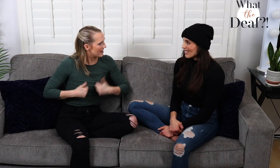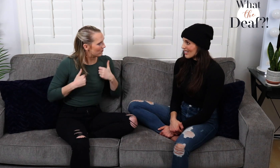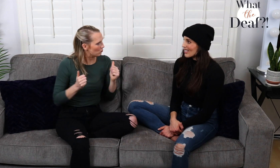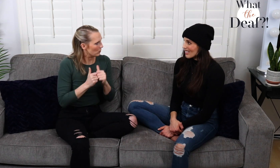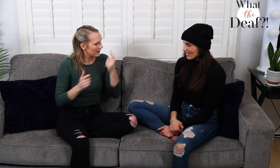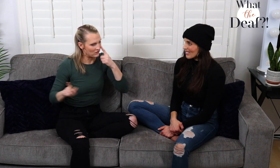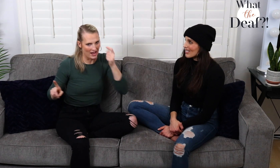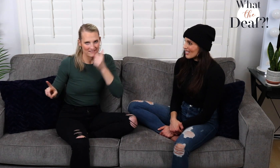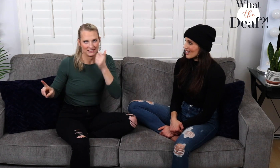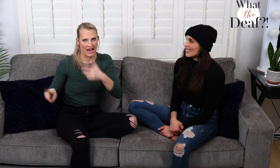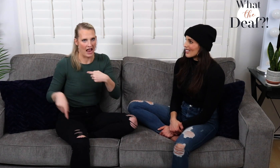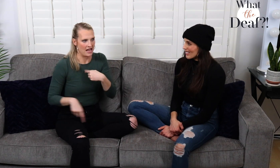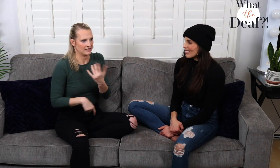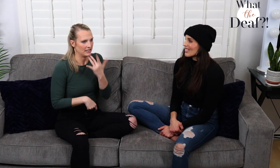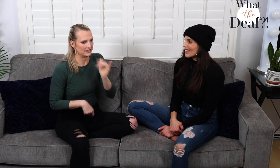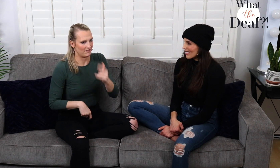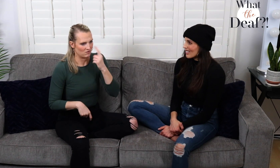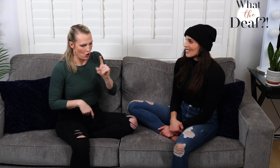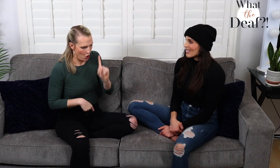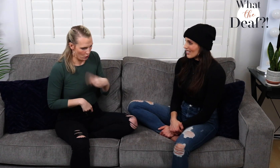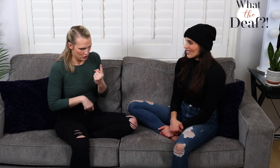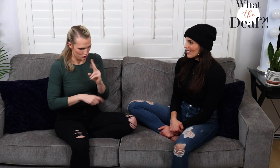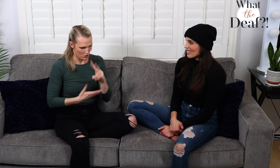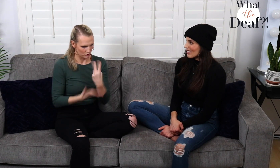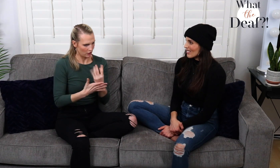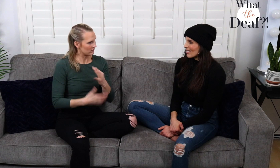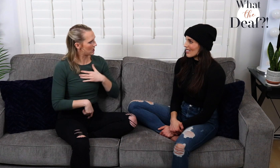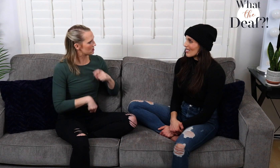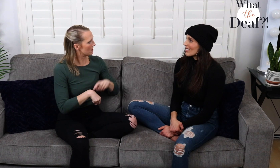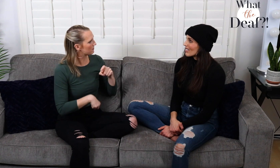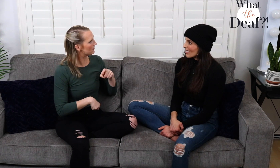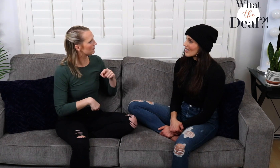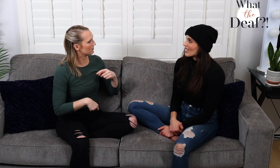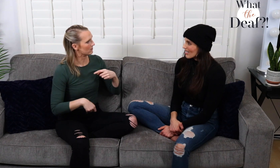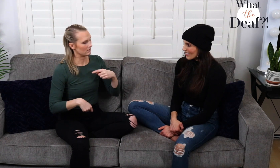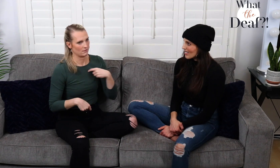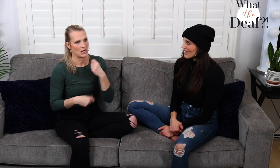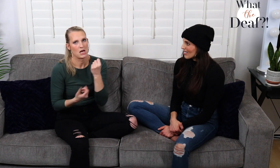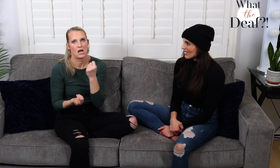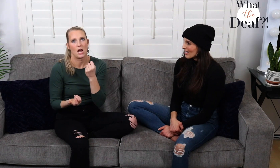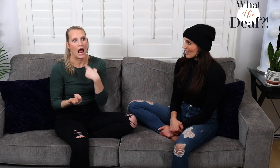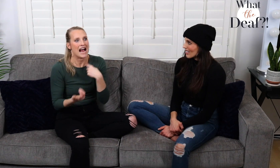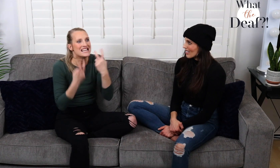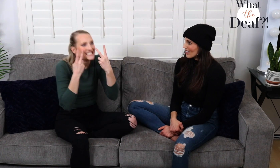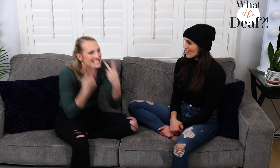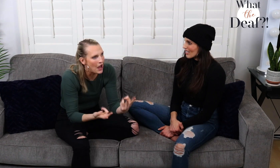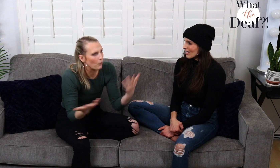she lives with every single day. And I only get a taste of this for two hours of my time. I see